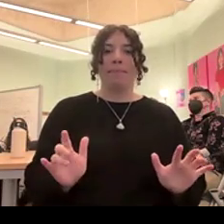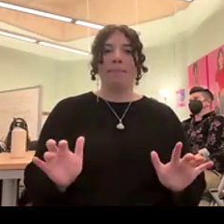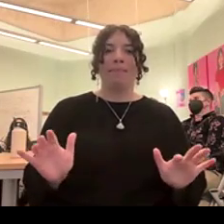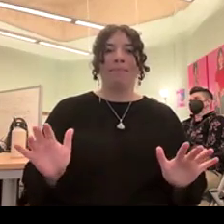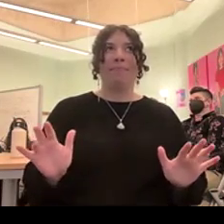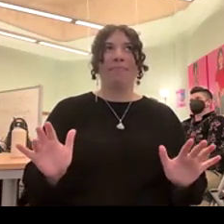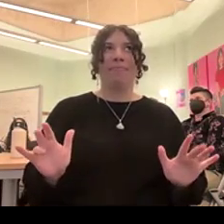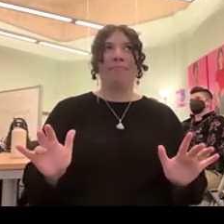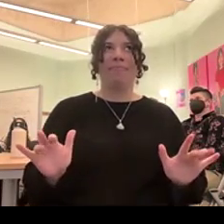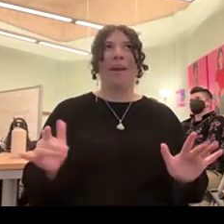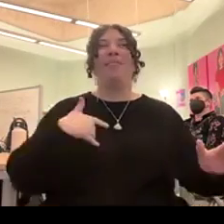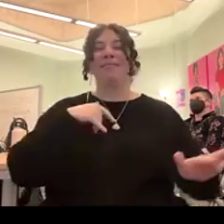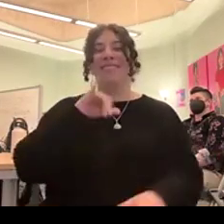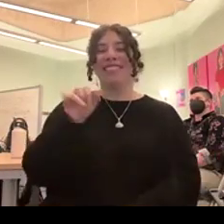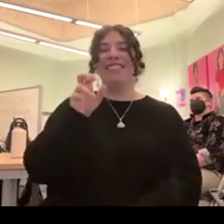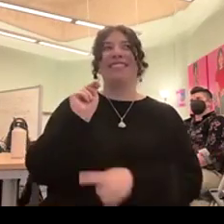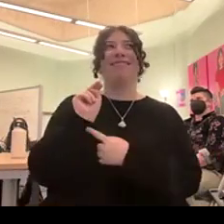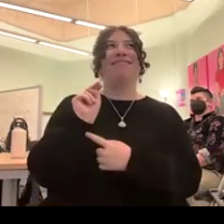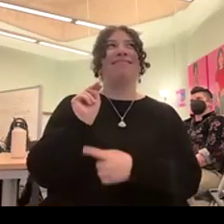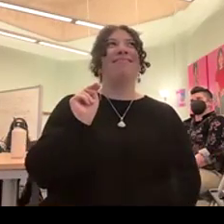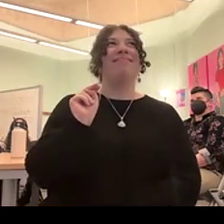I could, oh [stops]